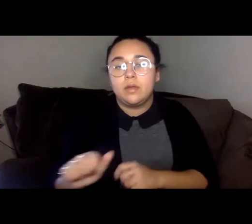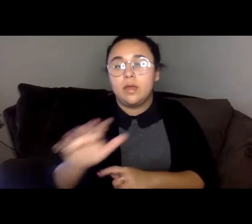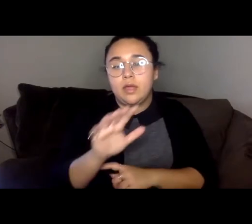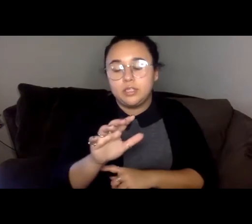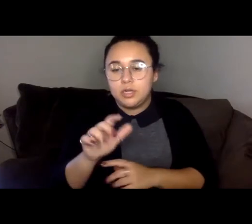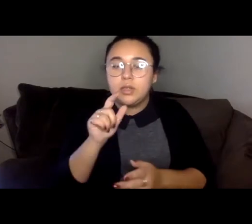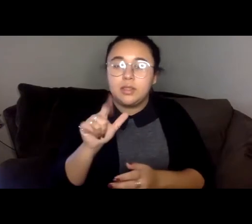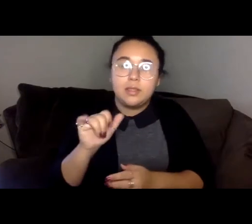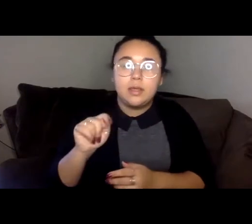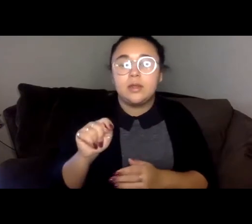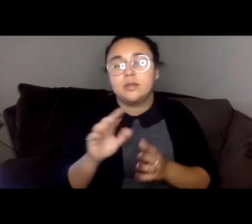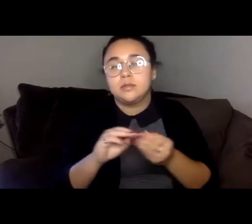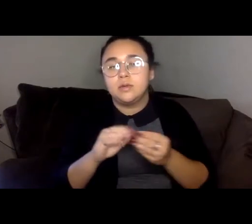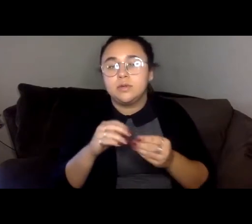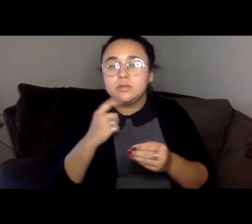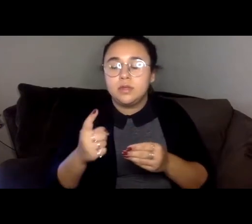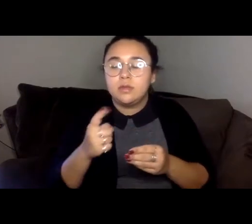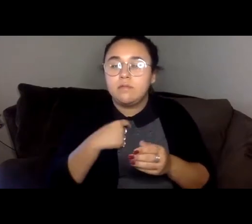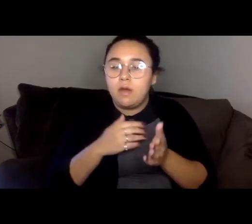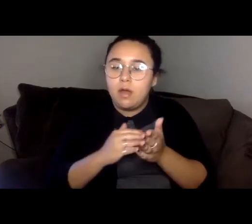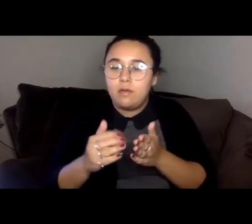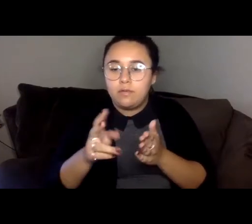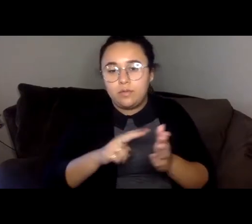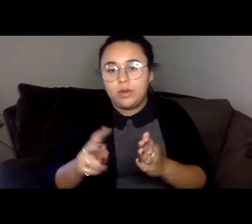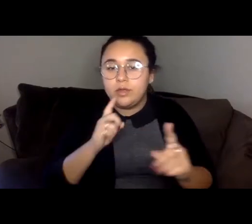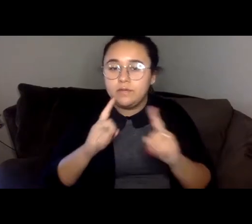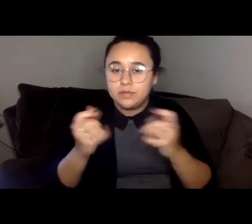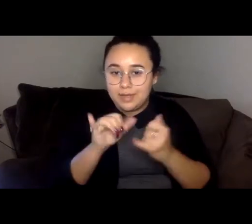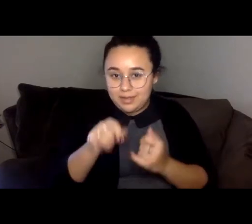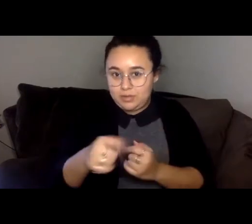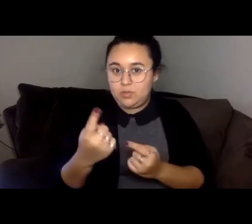We hold frequent readings and conversations like this one, we organize community arts